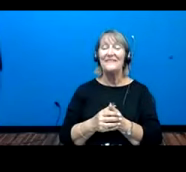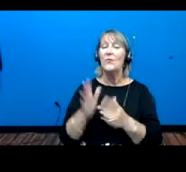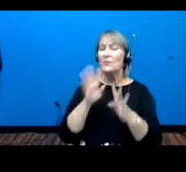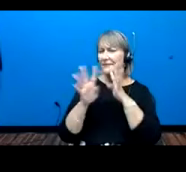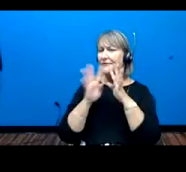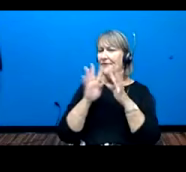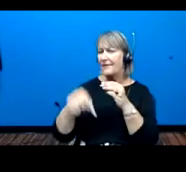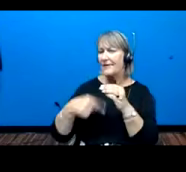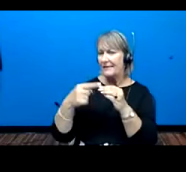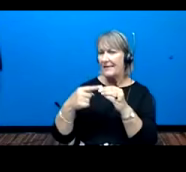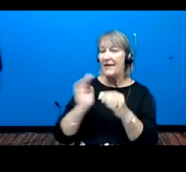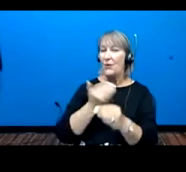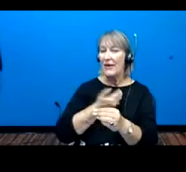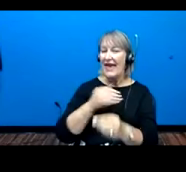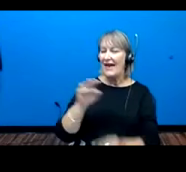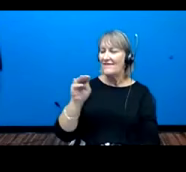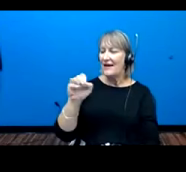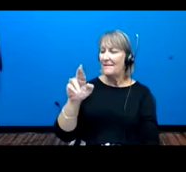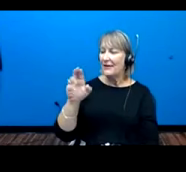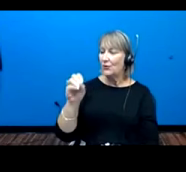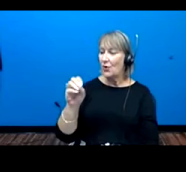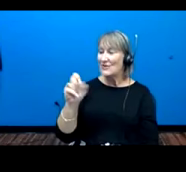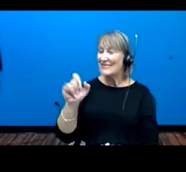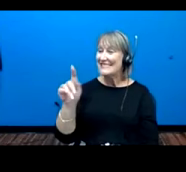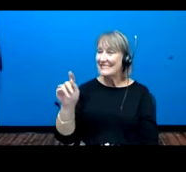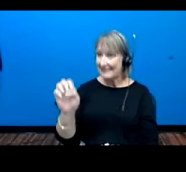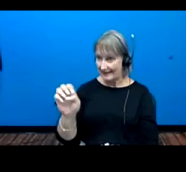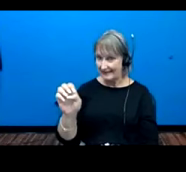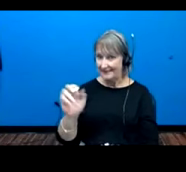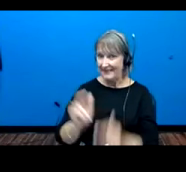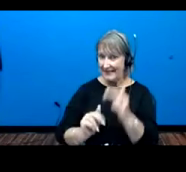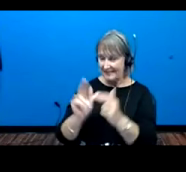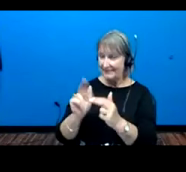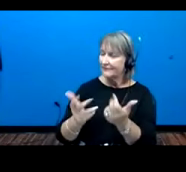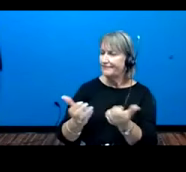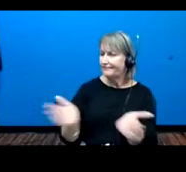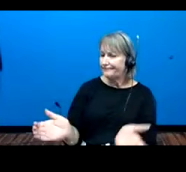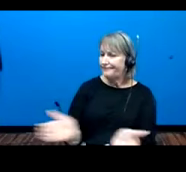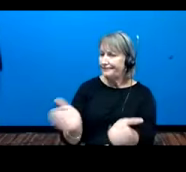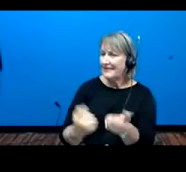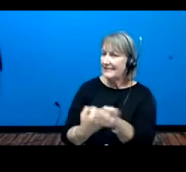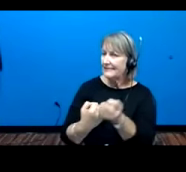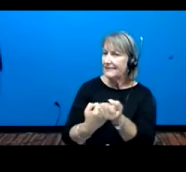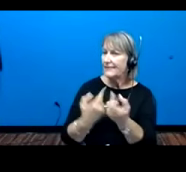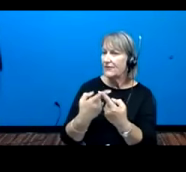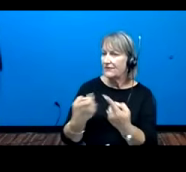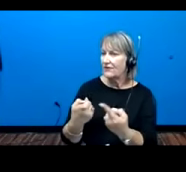that we have a microsite built, and it's hosted by Georgia Tech and it's off of the CIDI website,